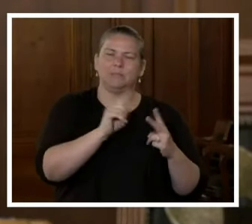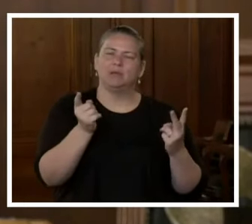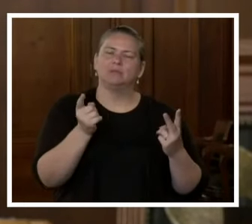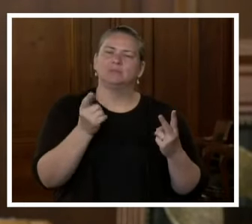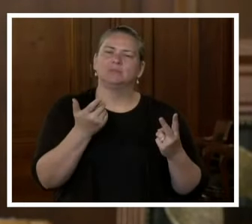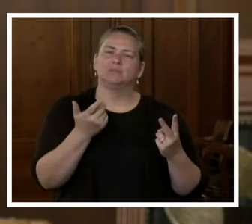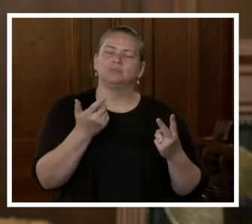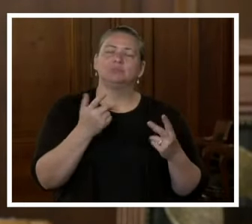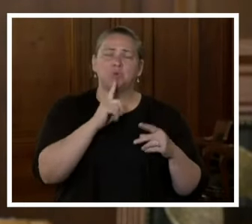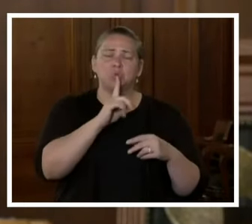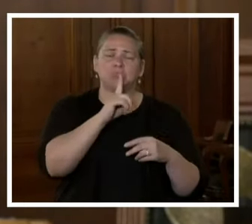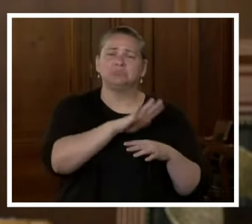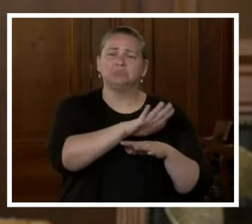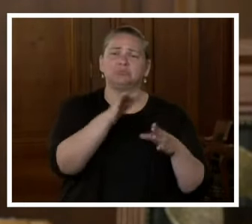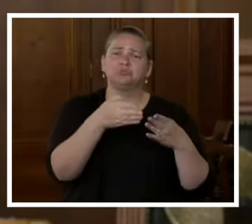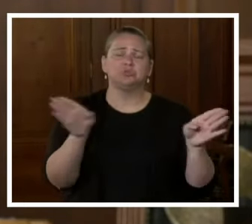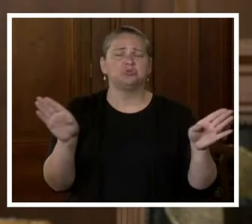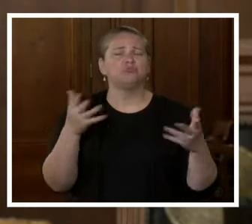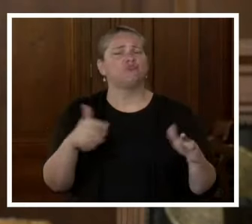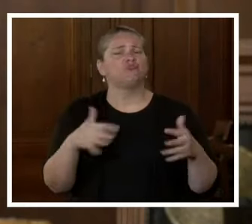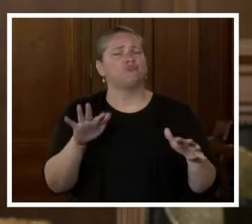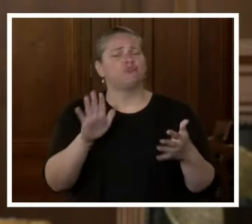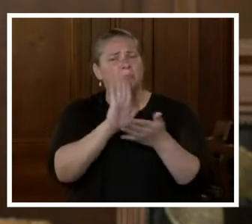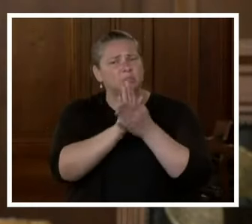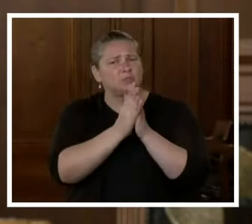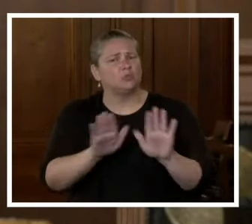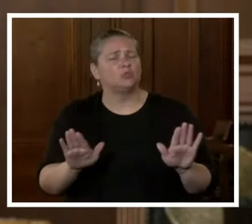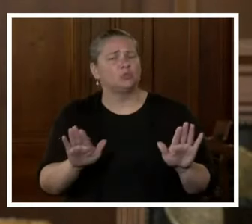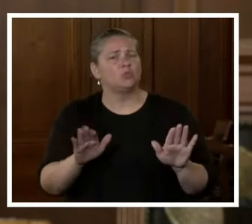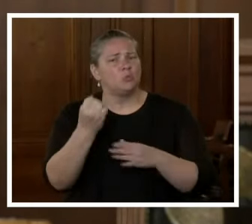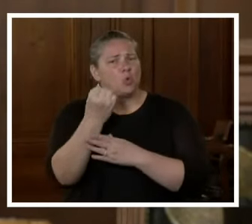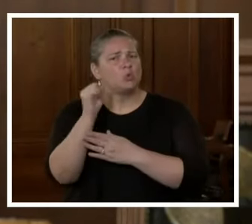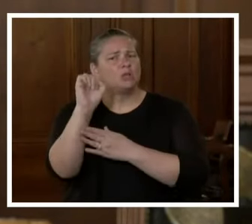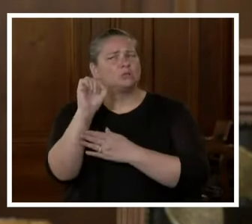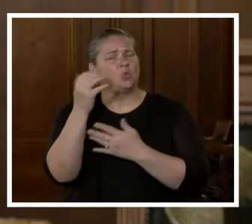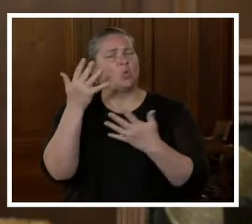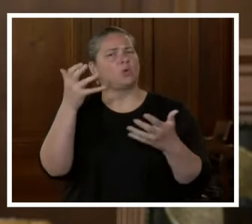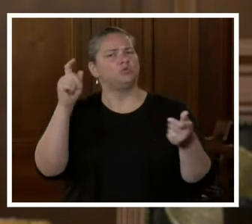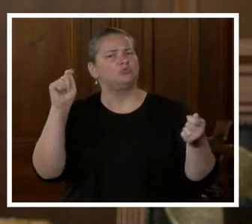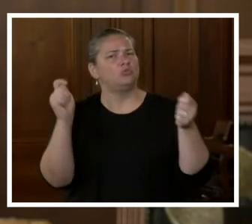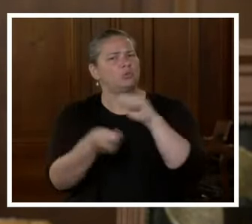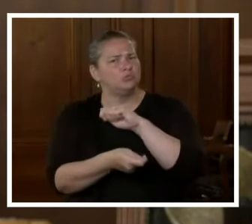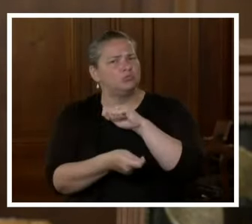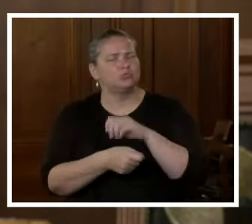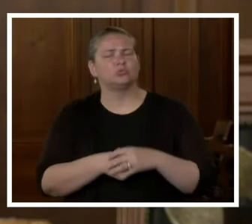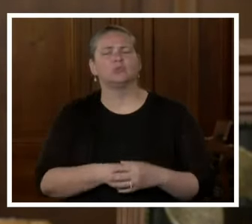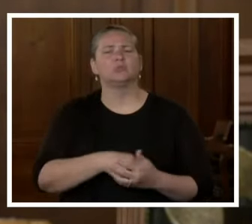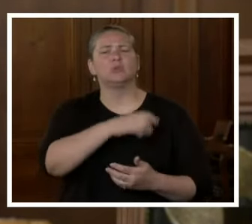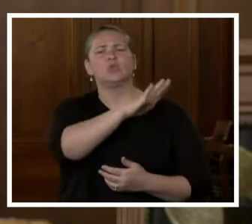TO ADVANCE HEALING AND EQUITY. THIS IS ONE OF THE LARGEST INVESTMENTS THAT WE HAVE SEEN.